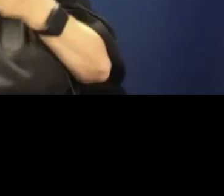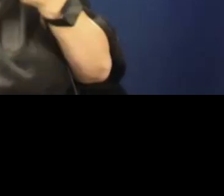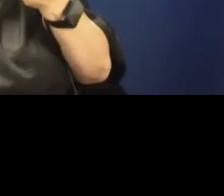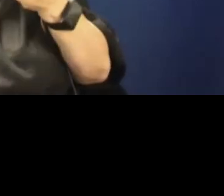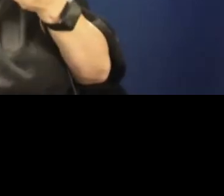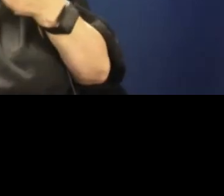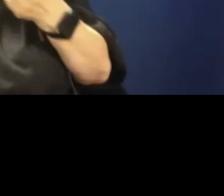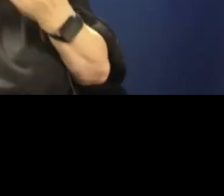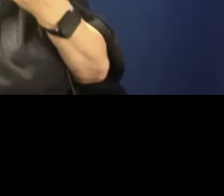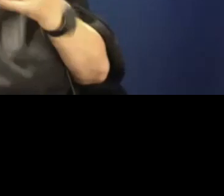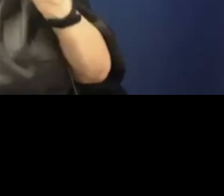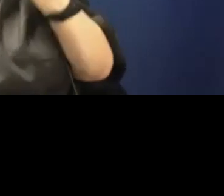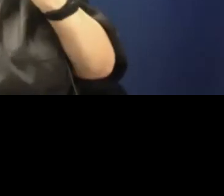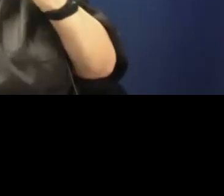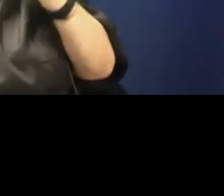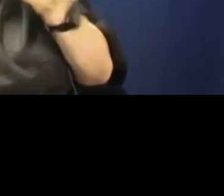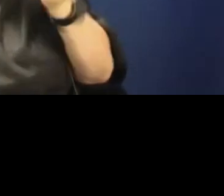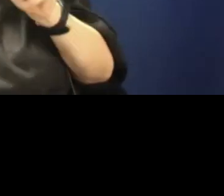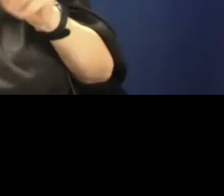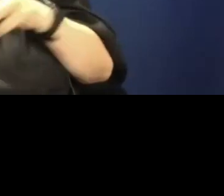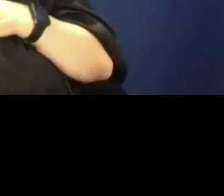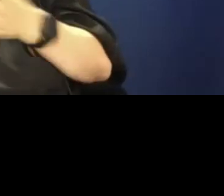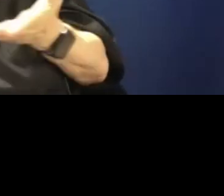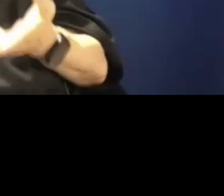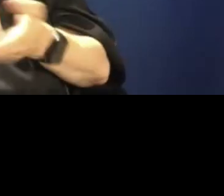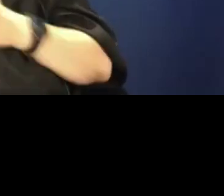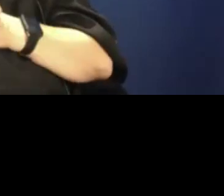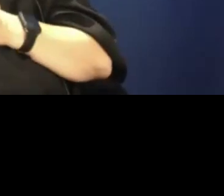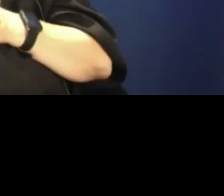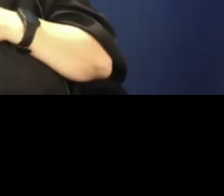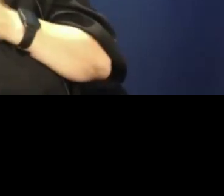good good love happening in the chat. For our follow up to this webinar,